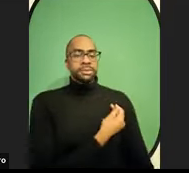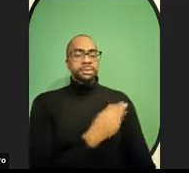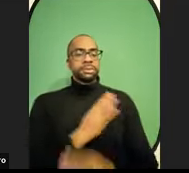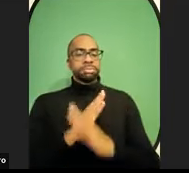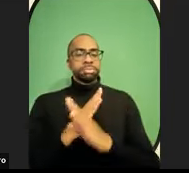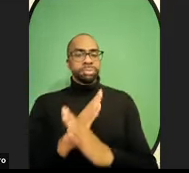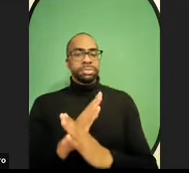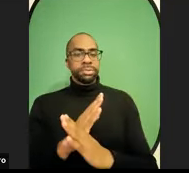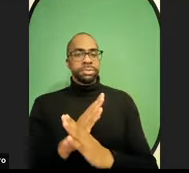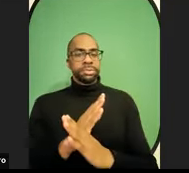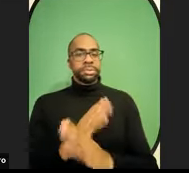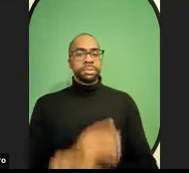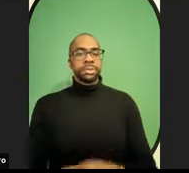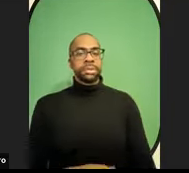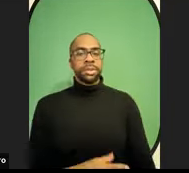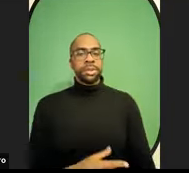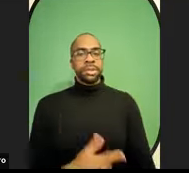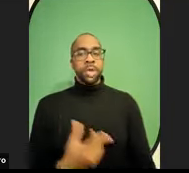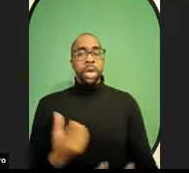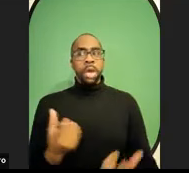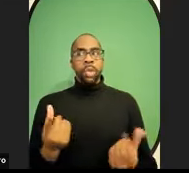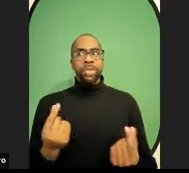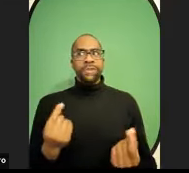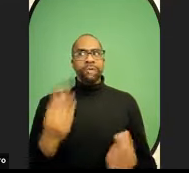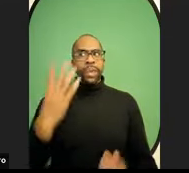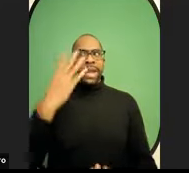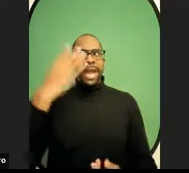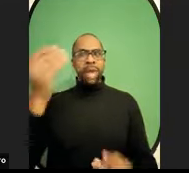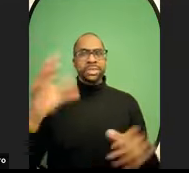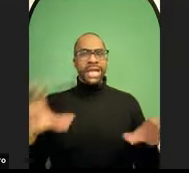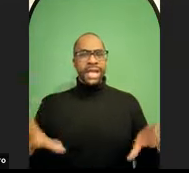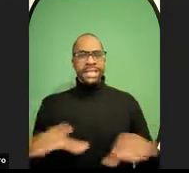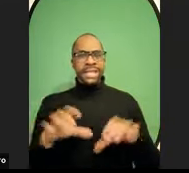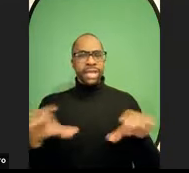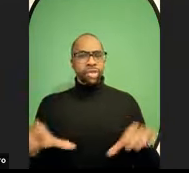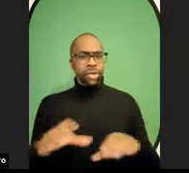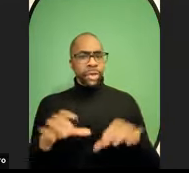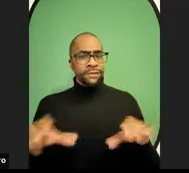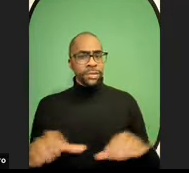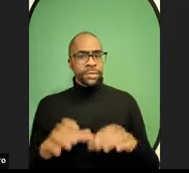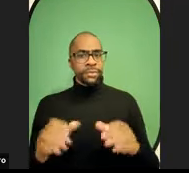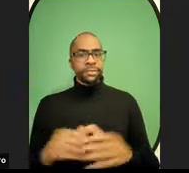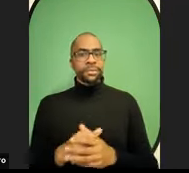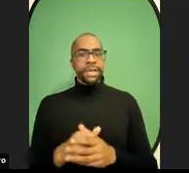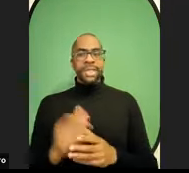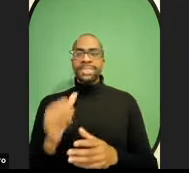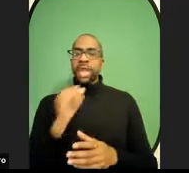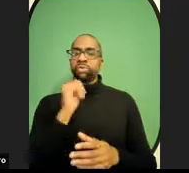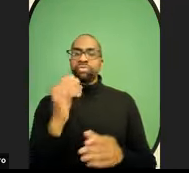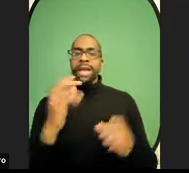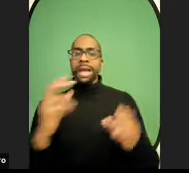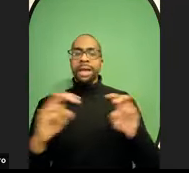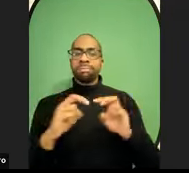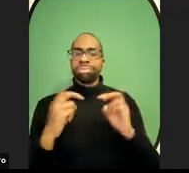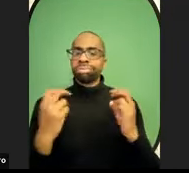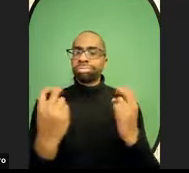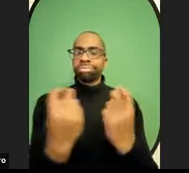members that are unvaccinated. d are for the most part d are for the most part, unless they're doing activities outside now they're doing activities outside, not holding not getting